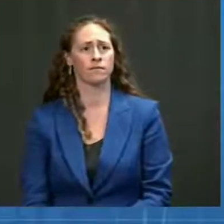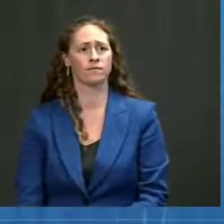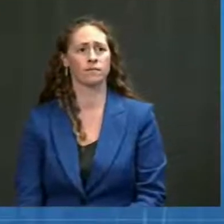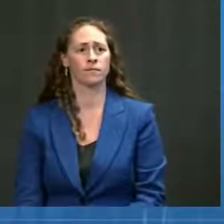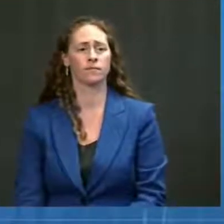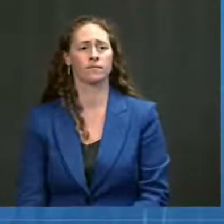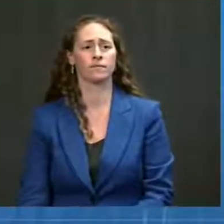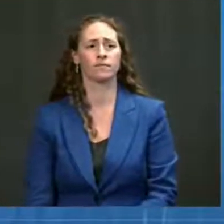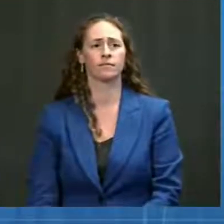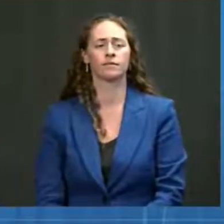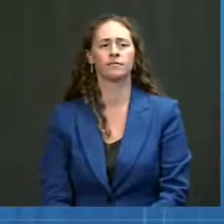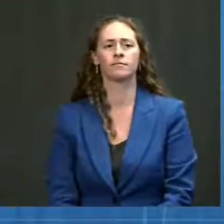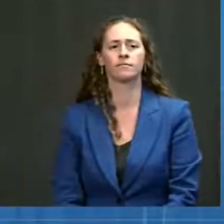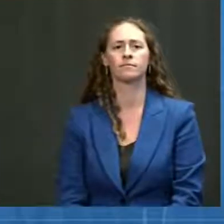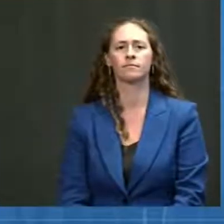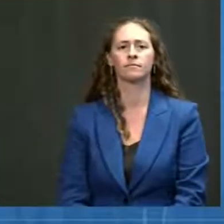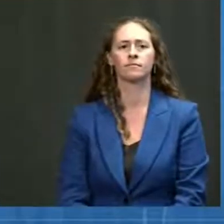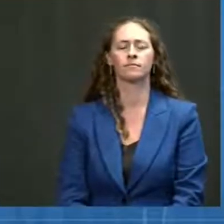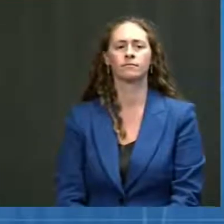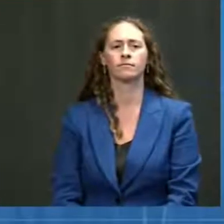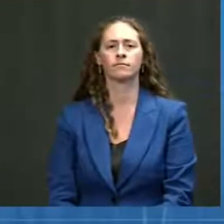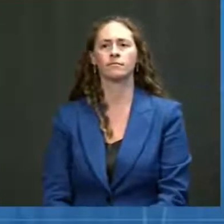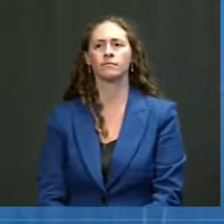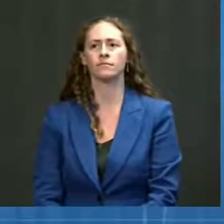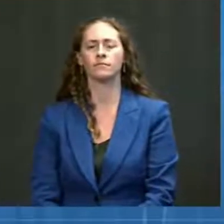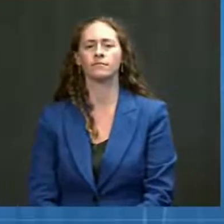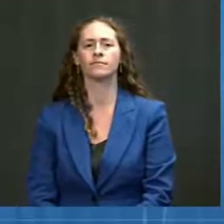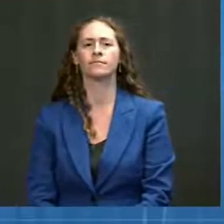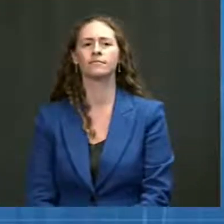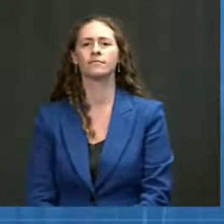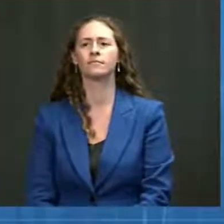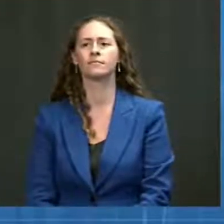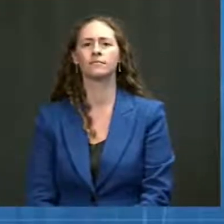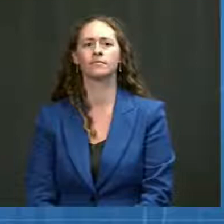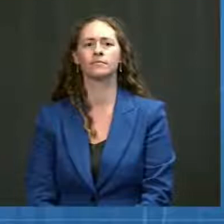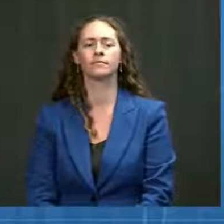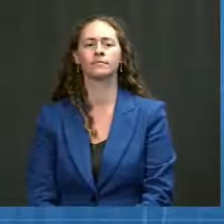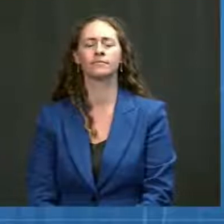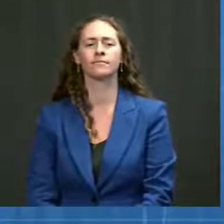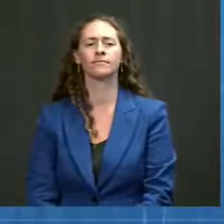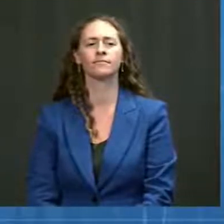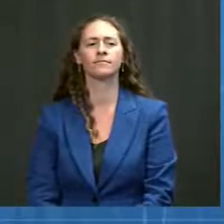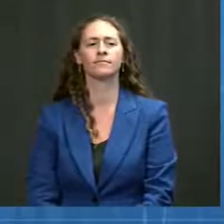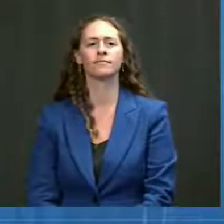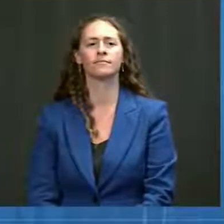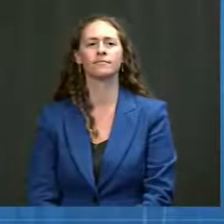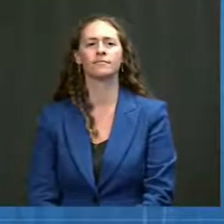DR. MURTHY MENTIONED, I WANT TO PROVIDE AN UPDATE ON VACCINE EFFECTIVENESS. TODAY WE ARE RELEASING THREE